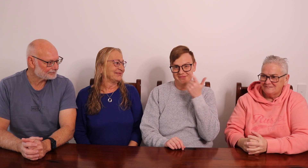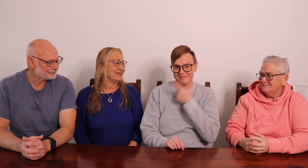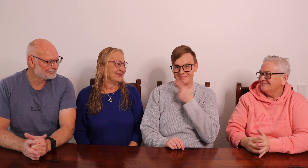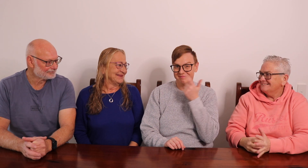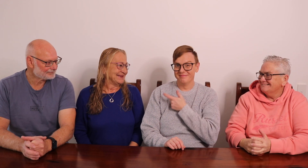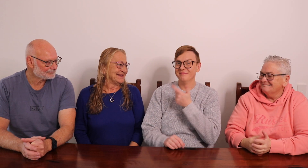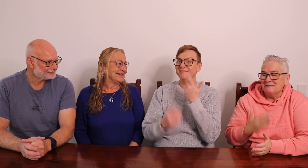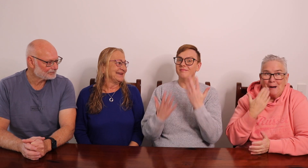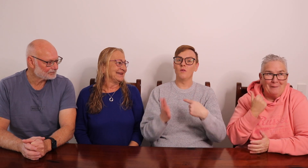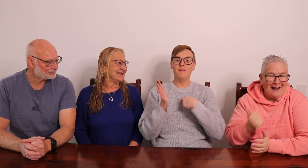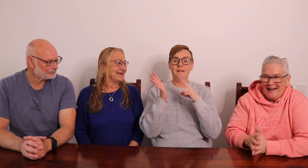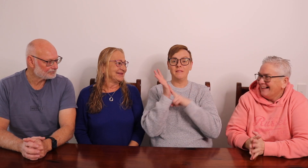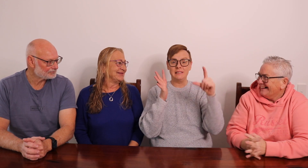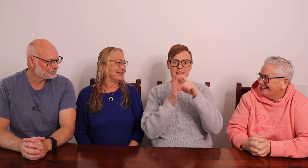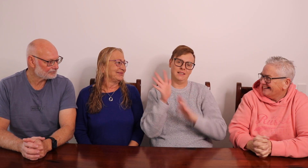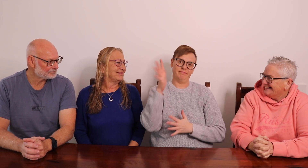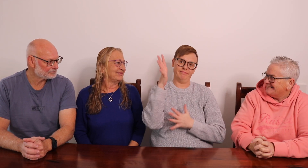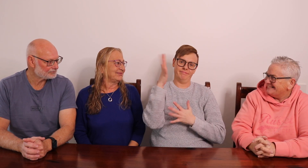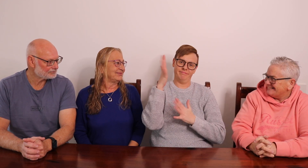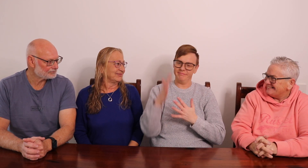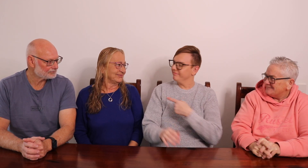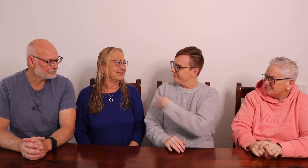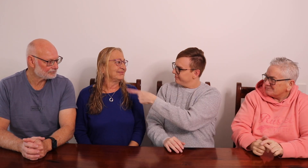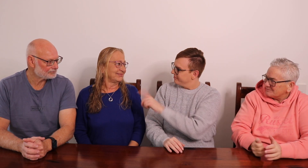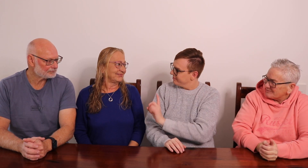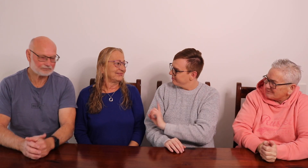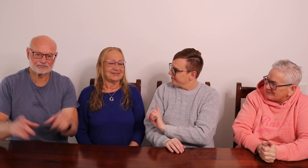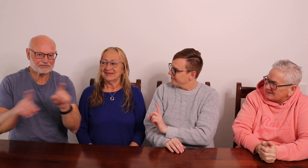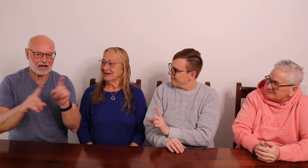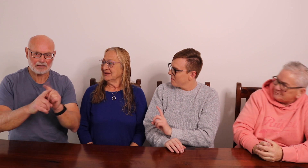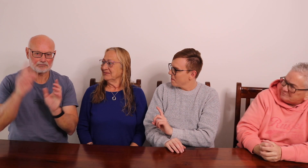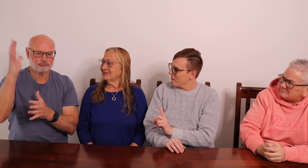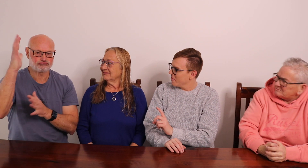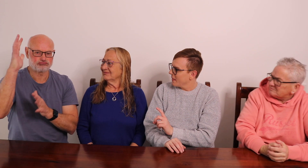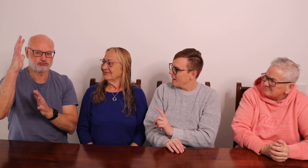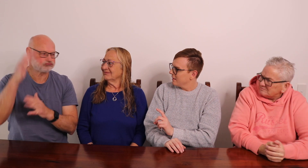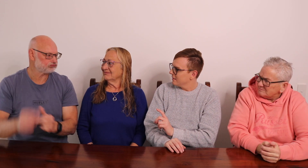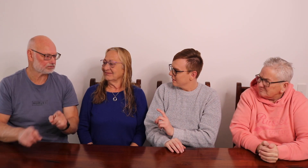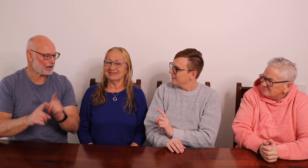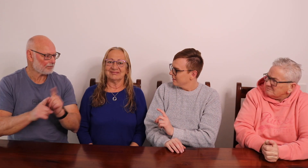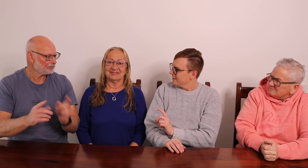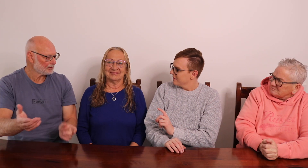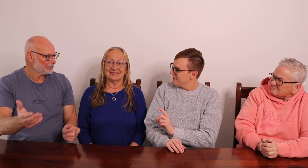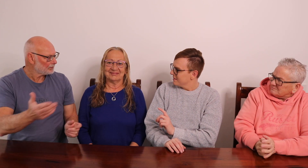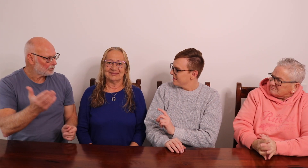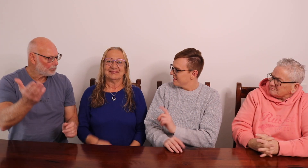D: I attended VCD and using Auslan. I: Same, Auslan.